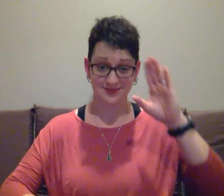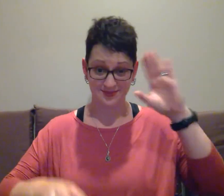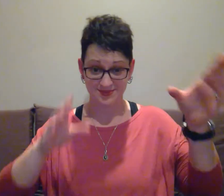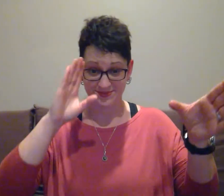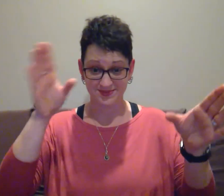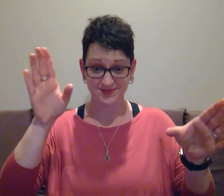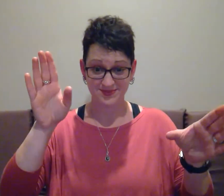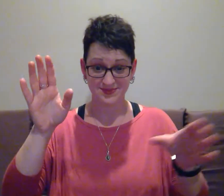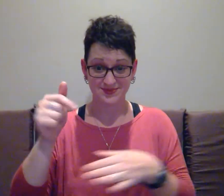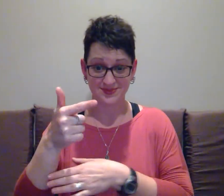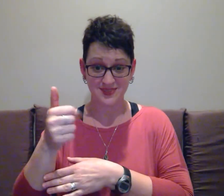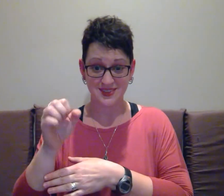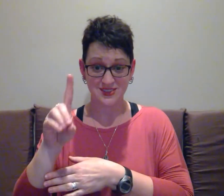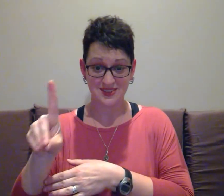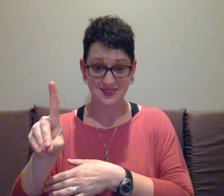Hello GSD!